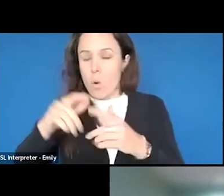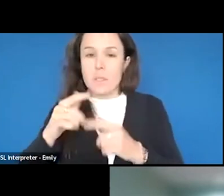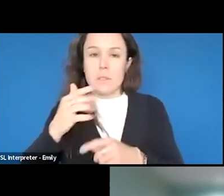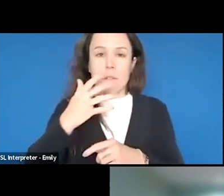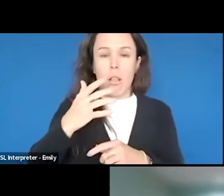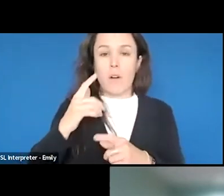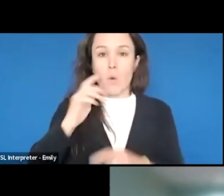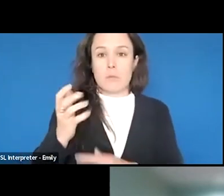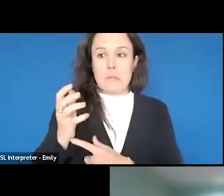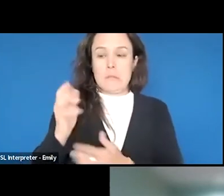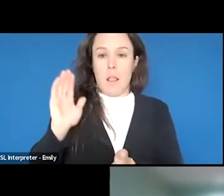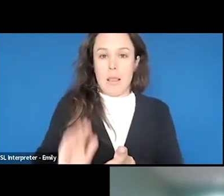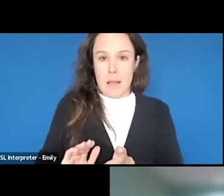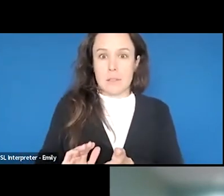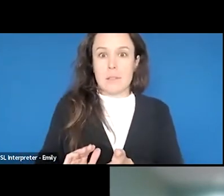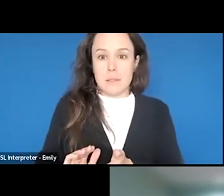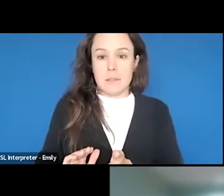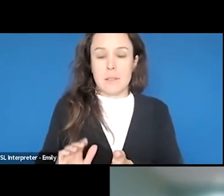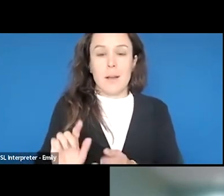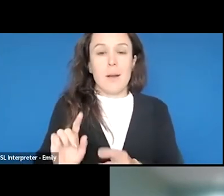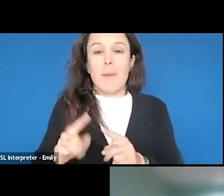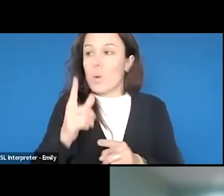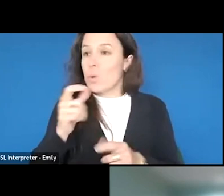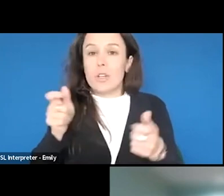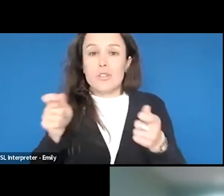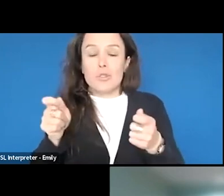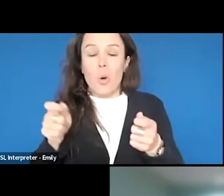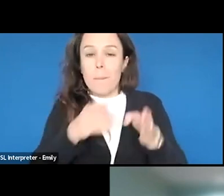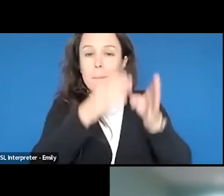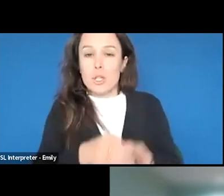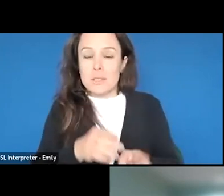reduction and yet the user is in control. They see the graphical user interface,